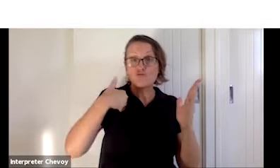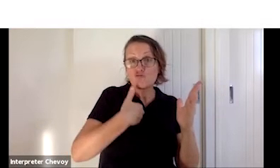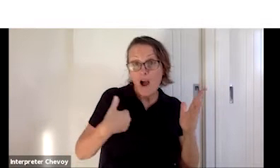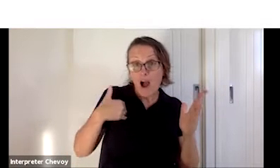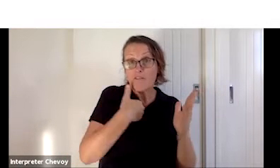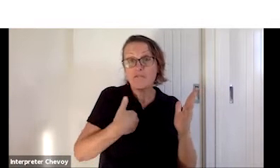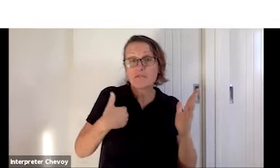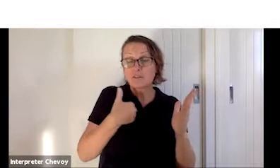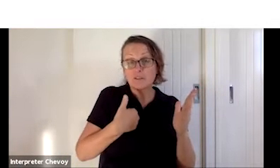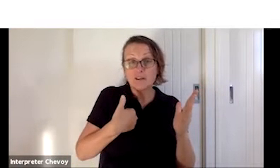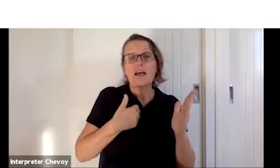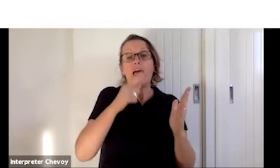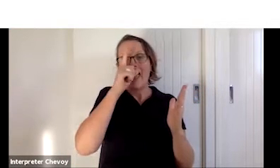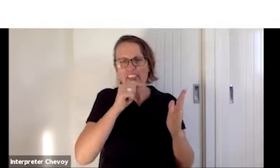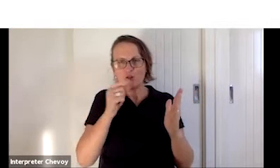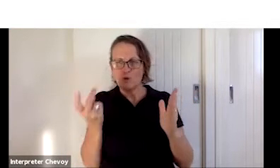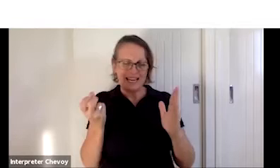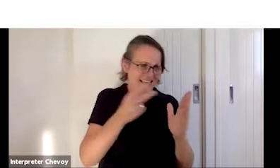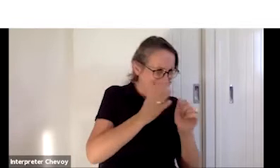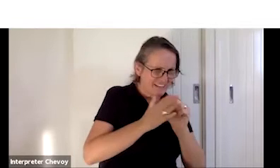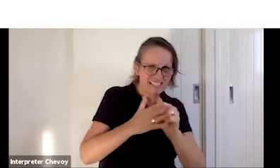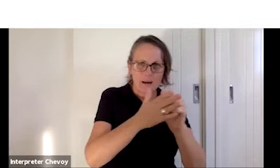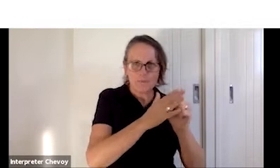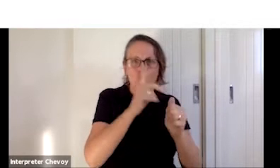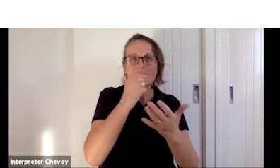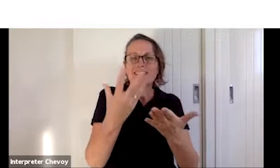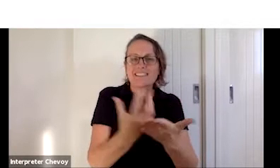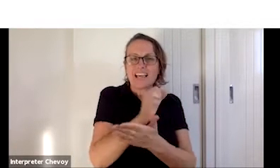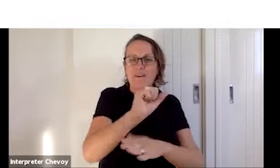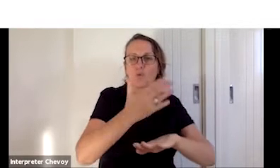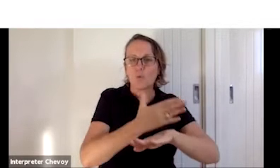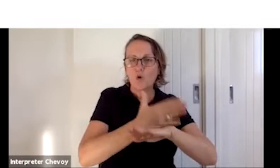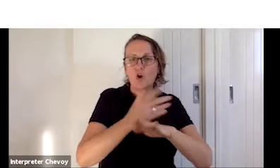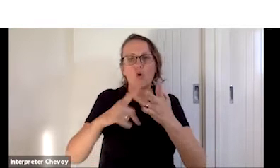you can always come back to it later and also save your work offline as well in case there's